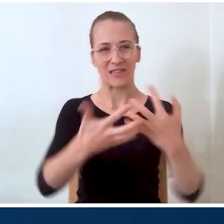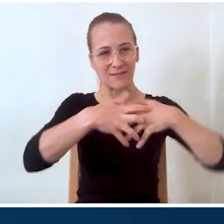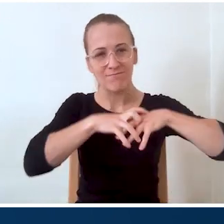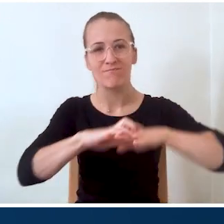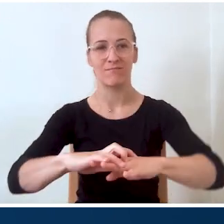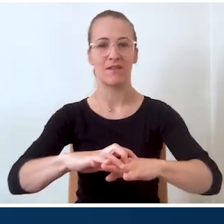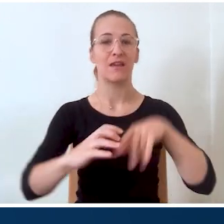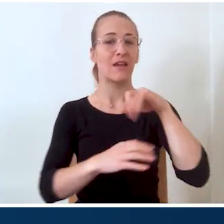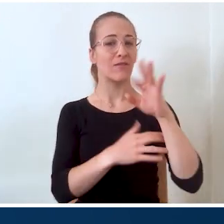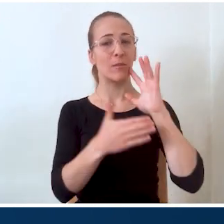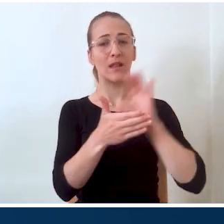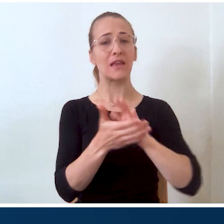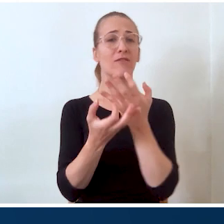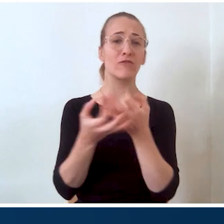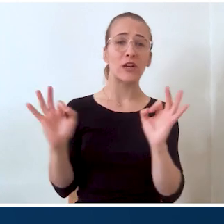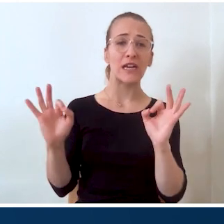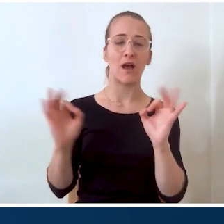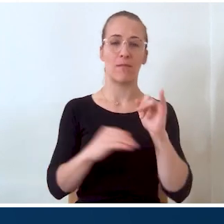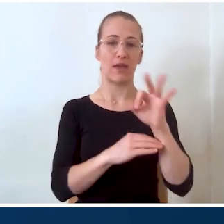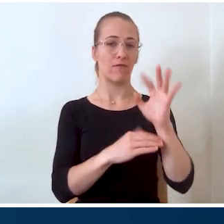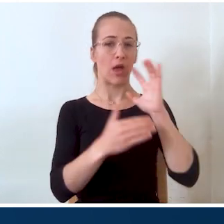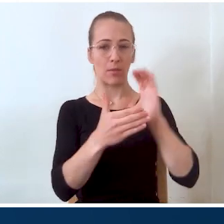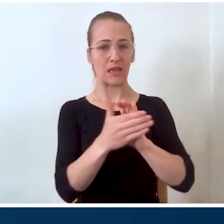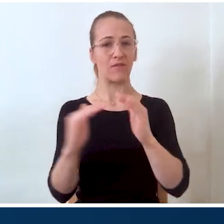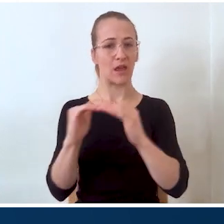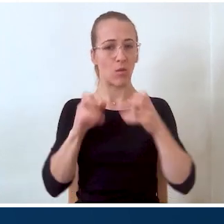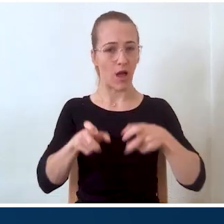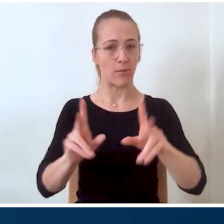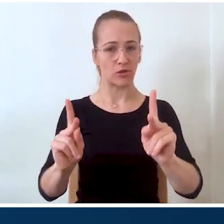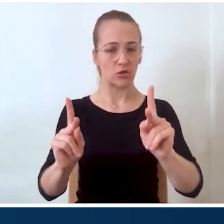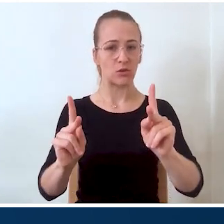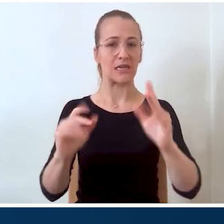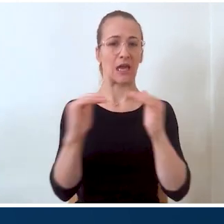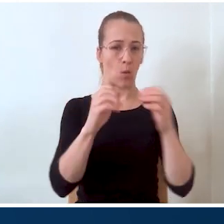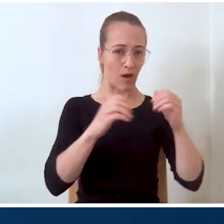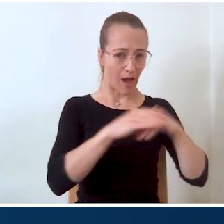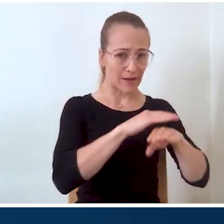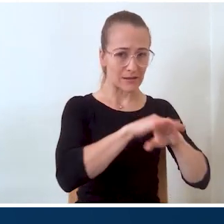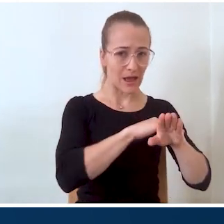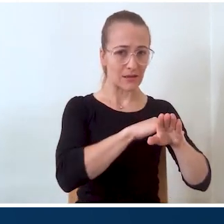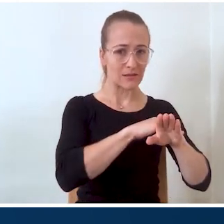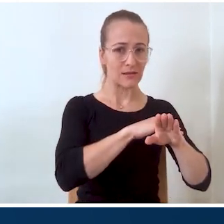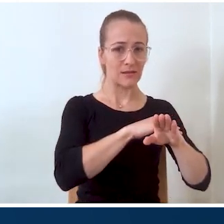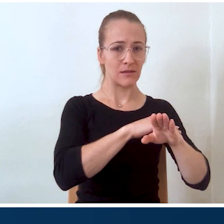If you believe in freedom, if you believe in equal opportunity and you believe in equal access,